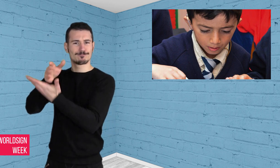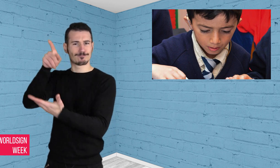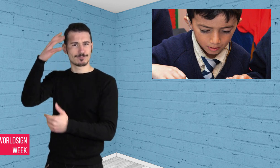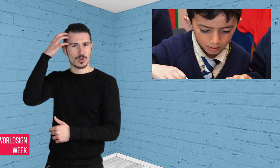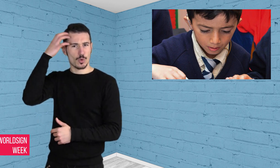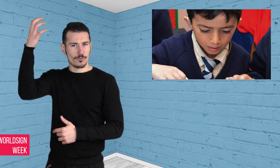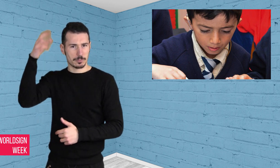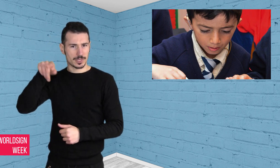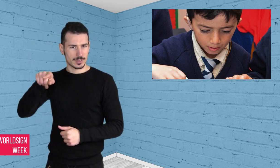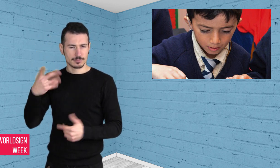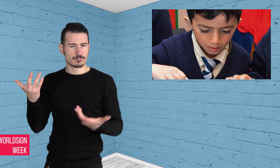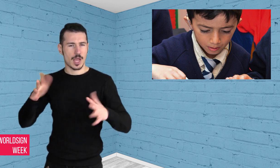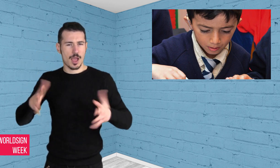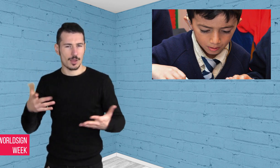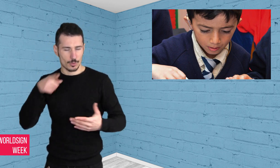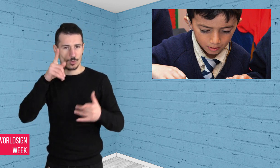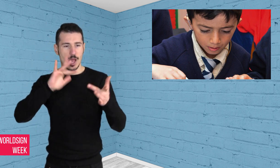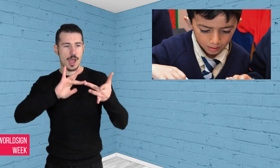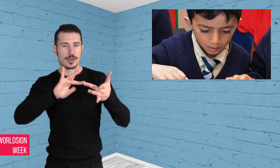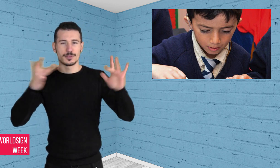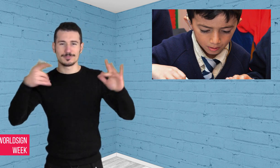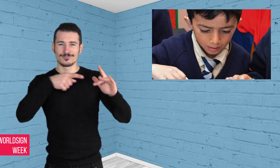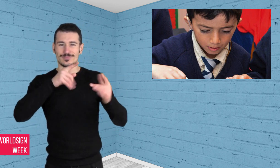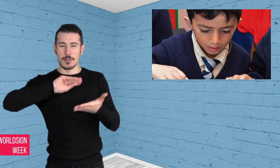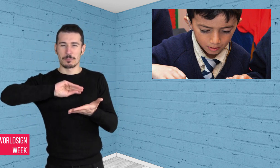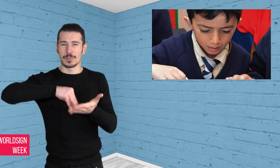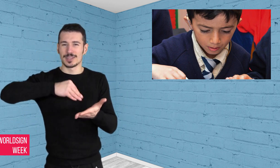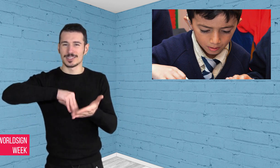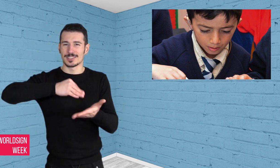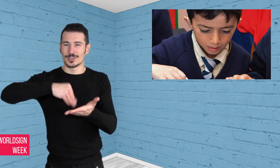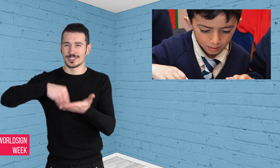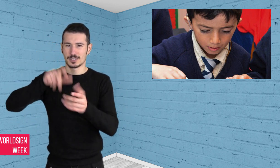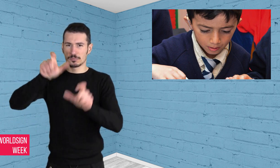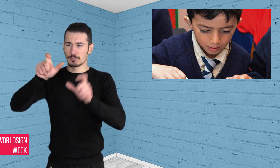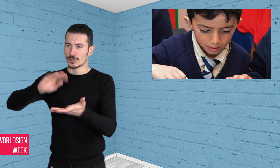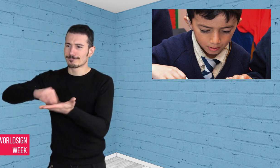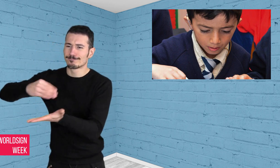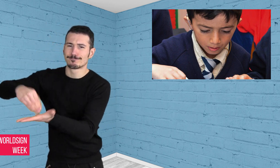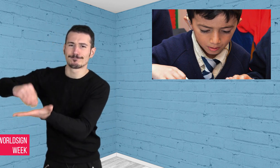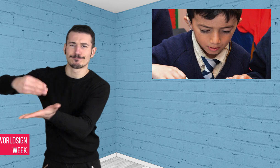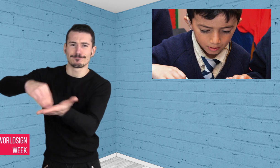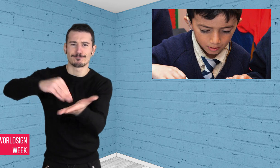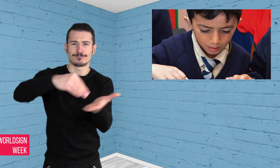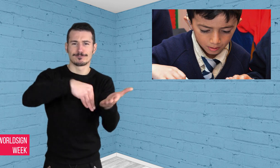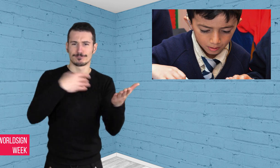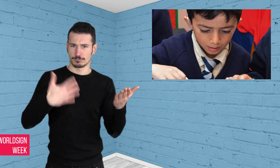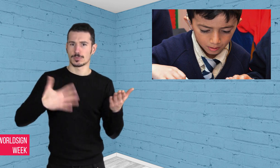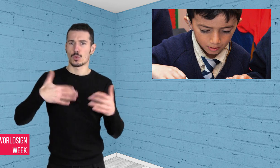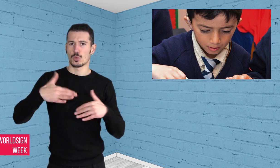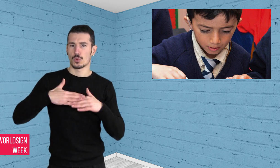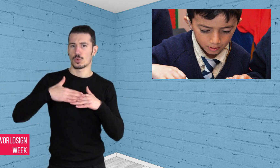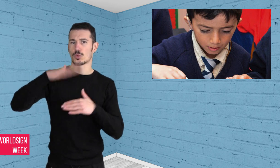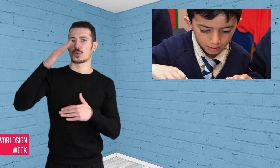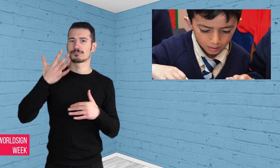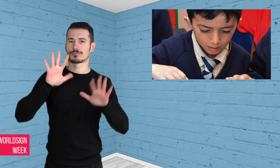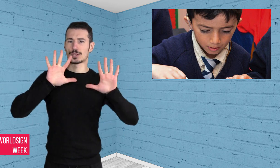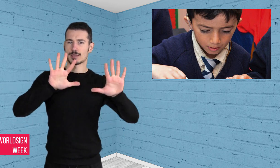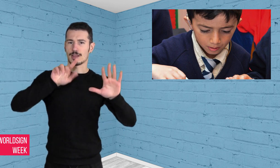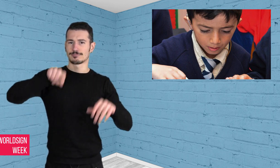online petition to request the government scrap deportation plans has been signed by